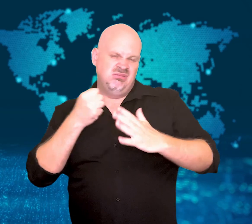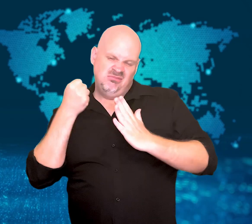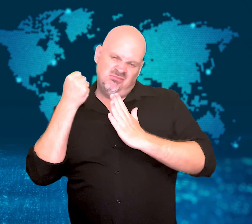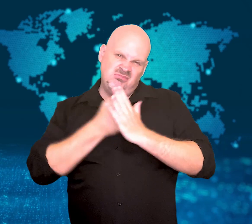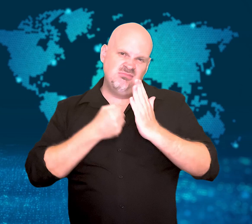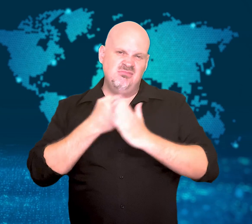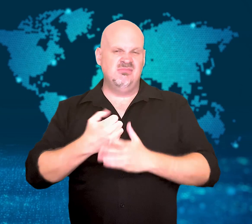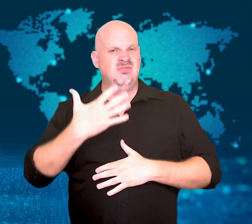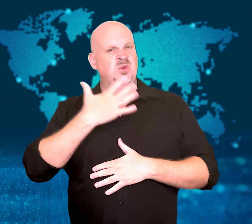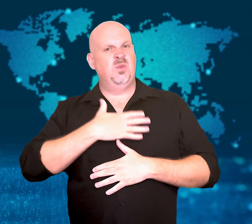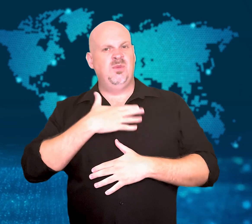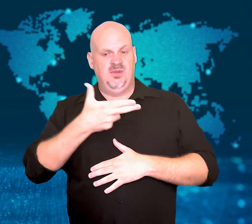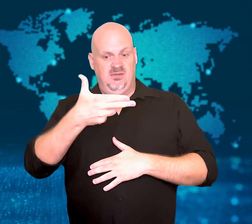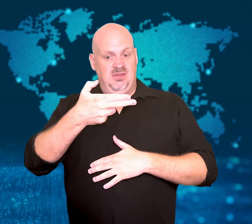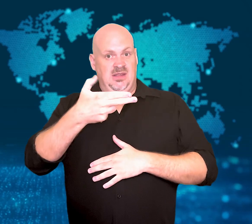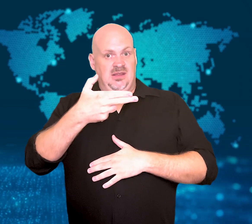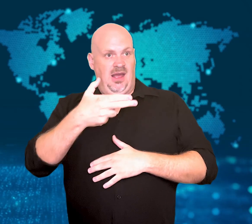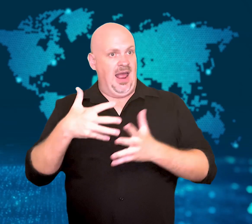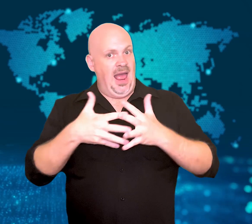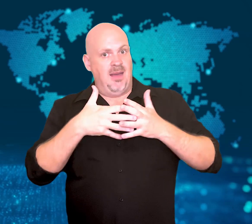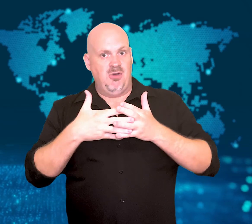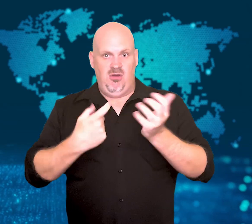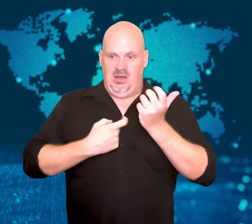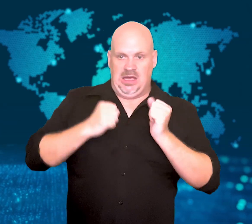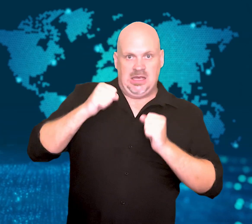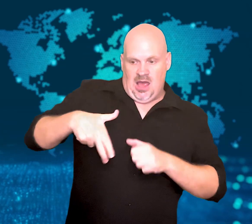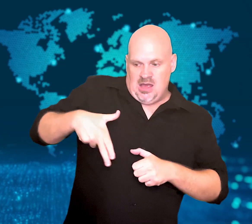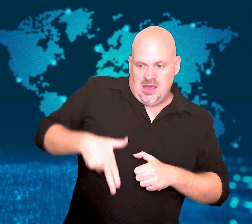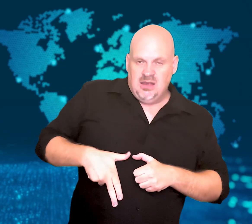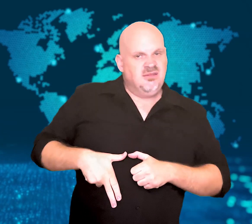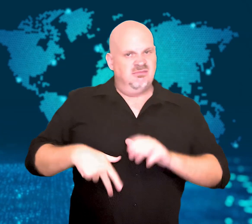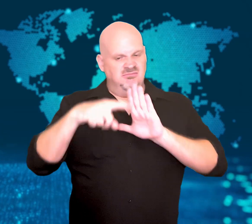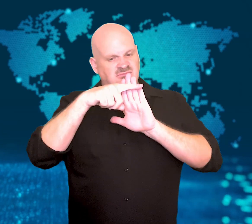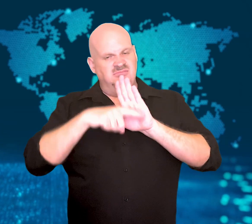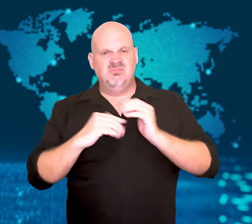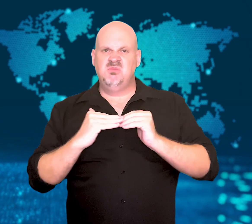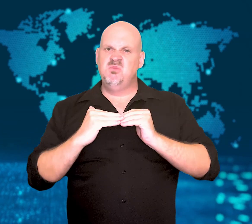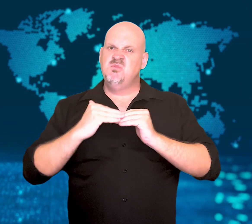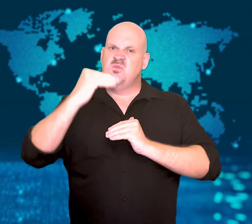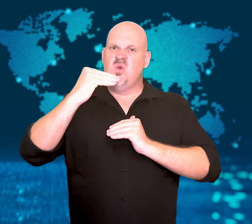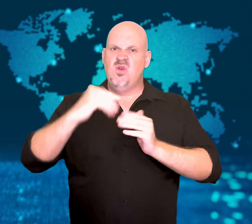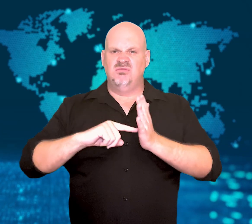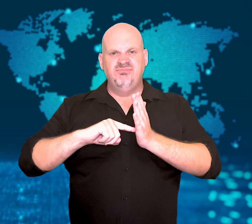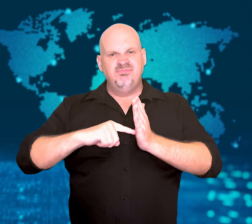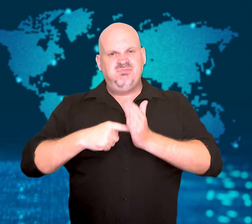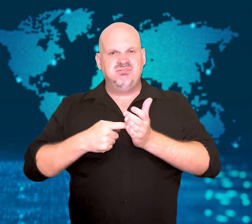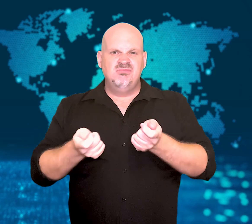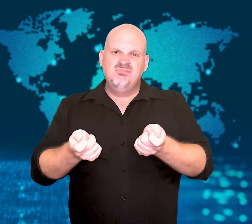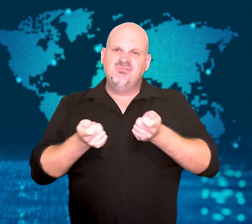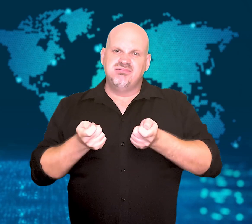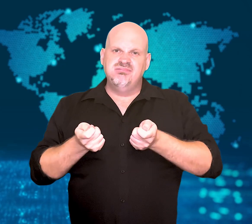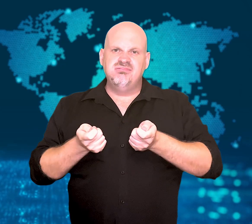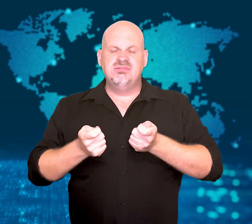The shooting has sparked many protests and calls for tighter gun laws.